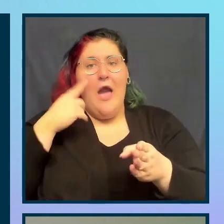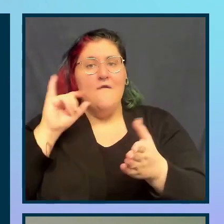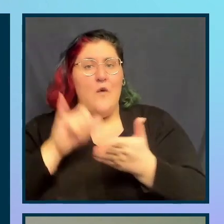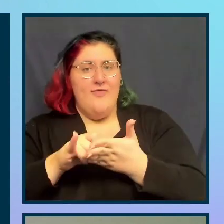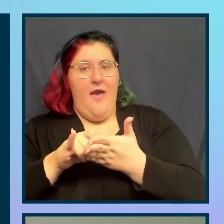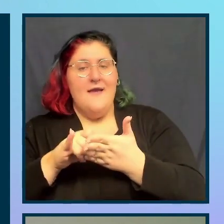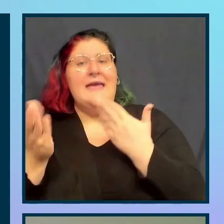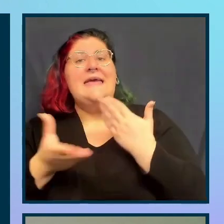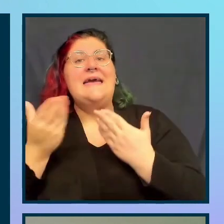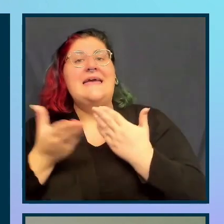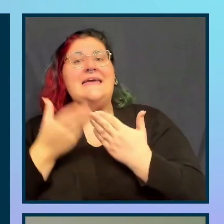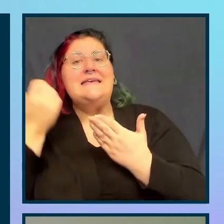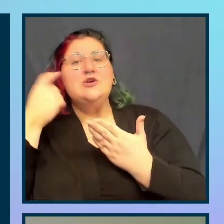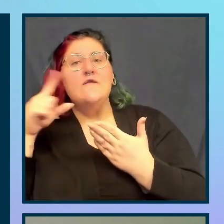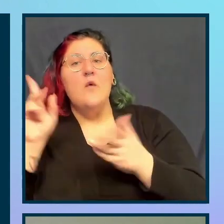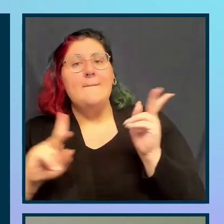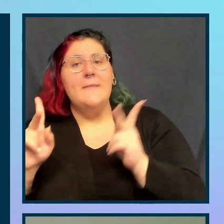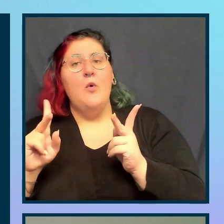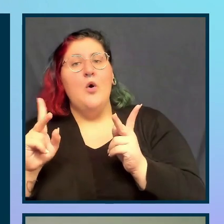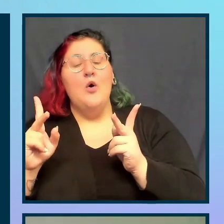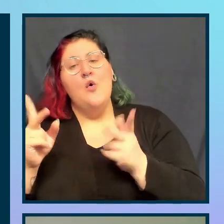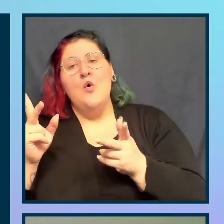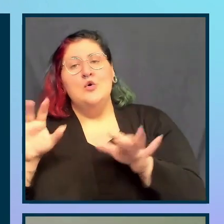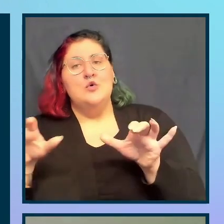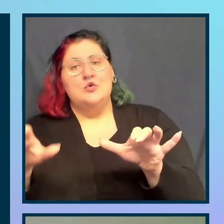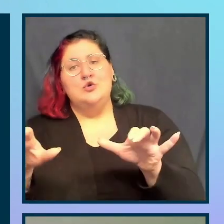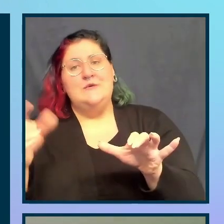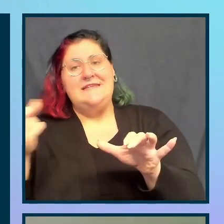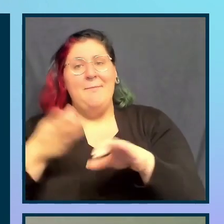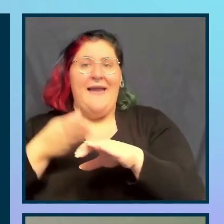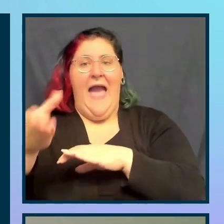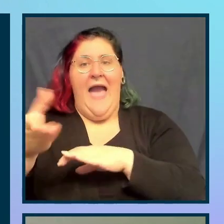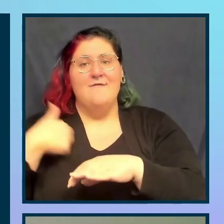You don't have to literally work on specs to improve the map. Things like blog posts and articles,